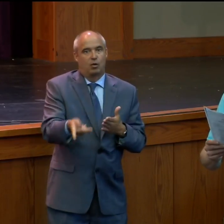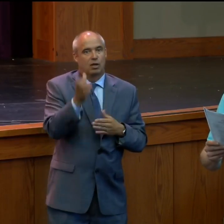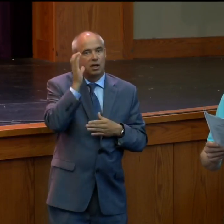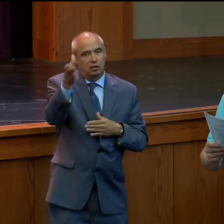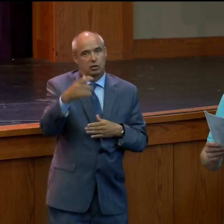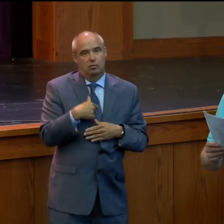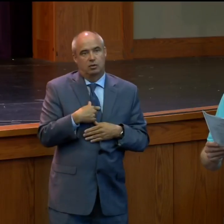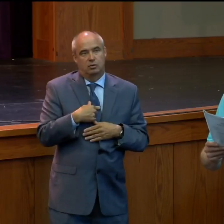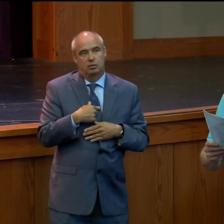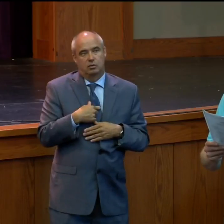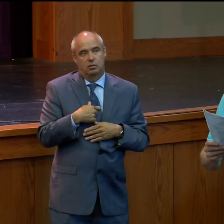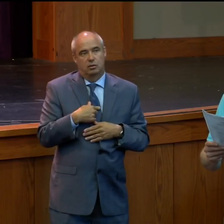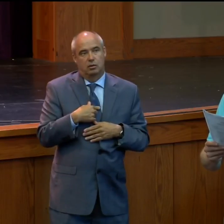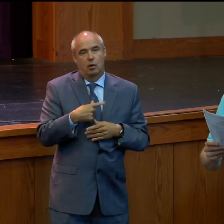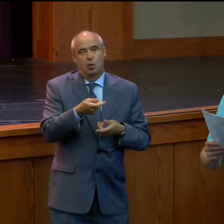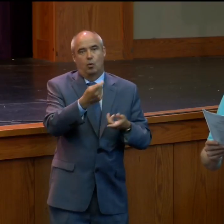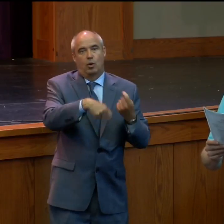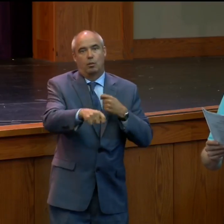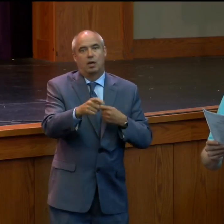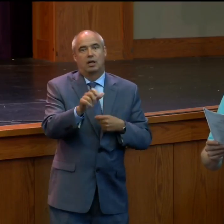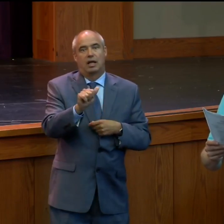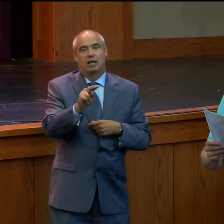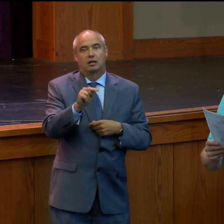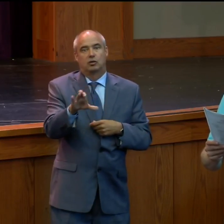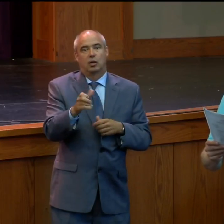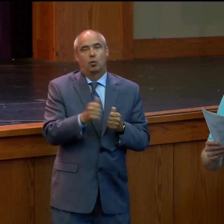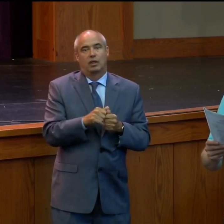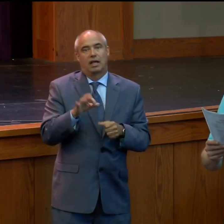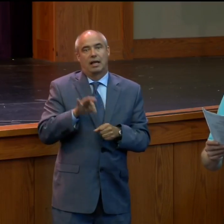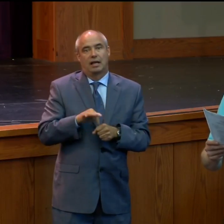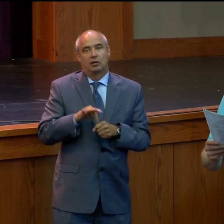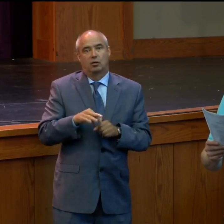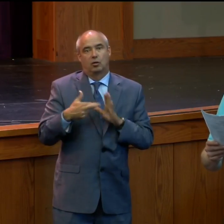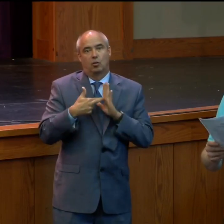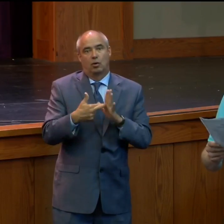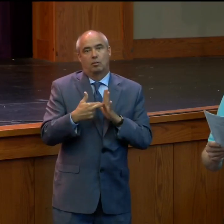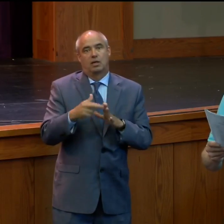AND INSTEAD REPLACE THEM WITH AN ELECTED REPRESENTATIVES TO THE D.C. HOUSE.